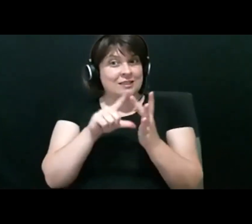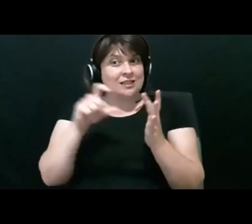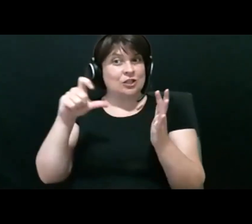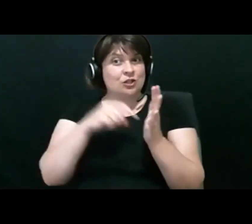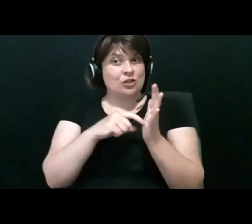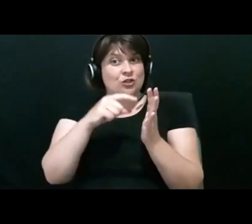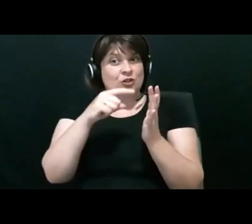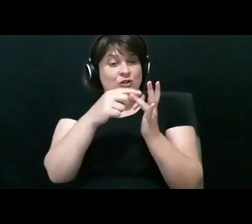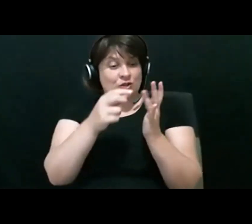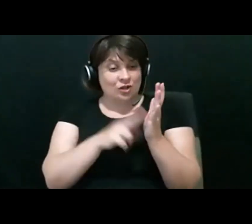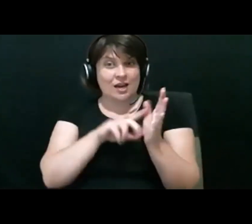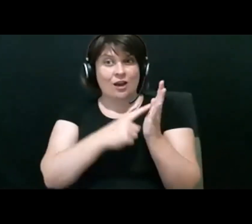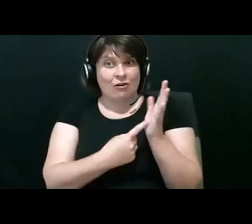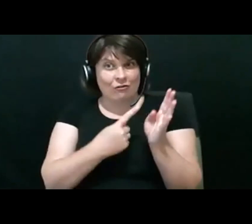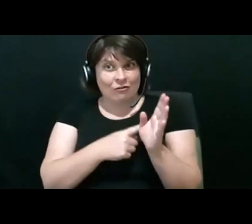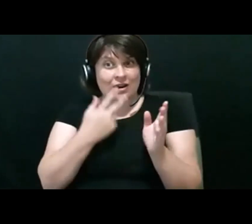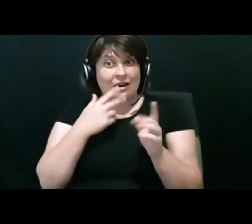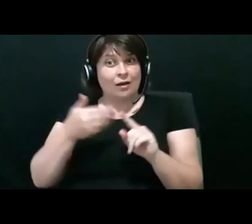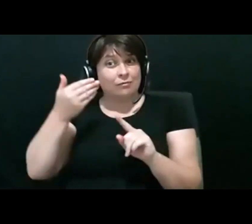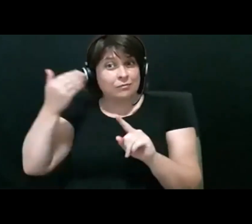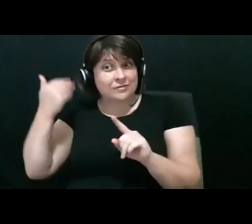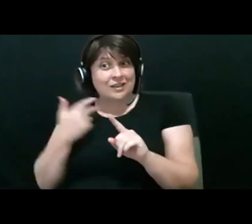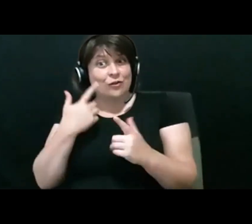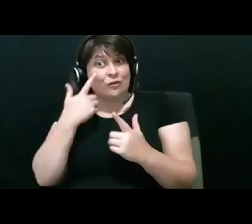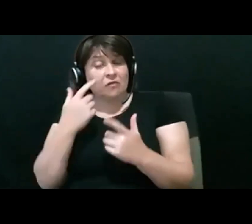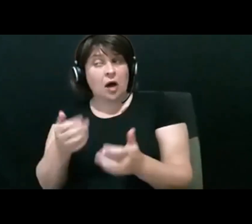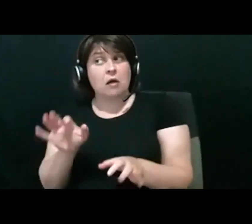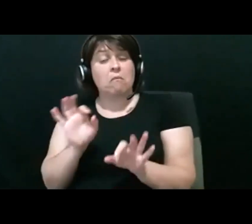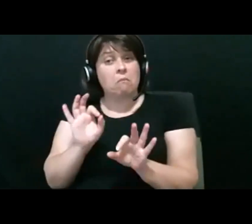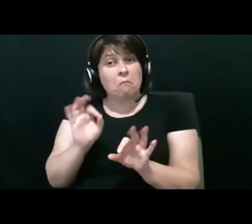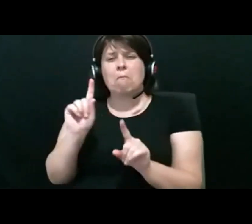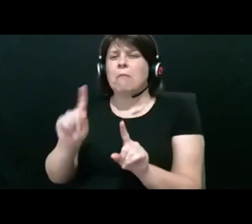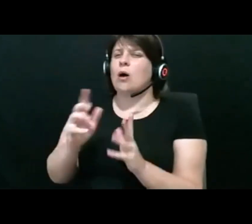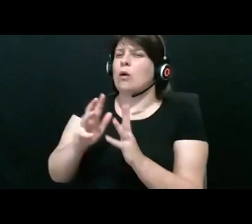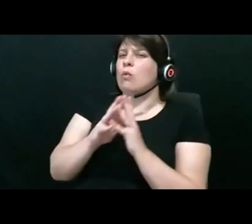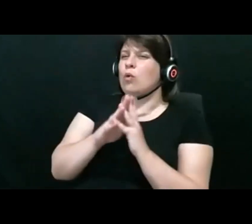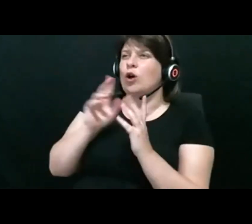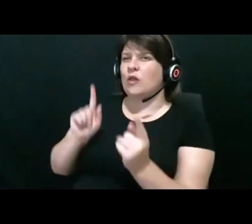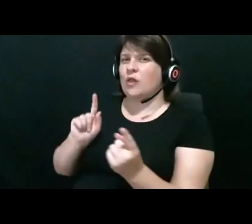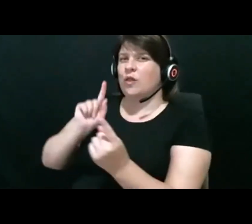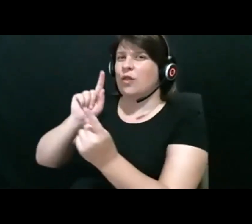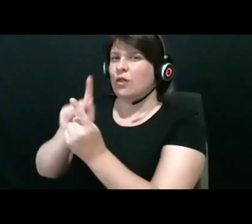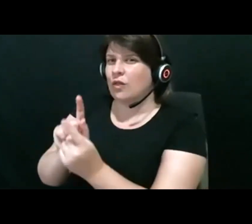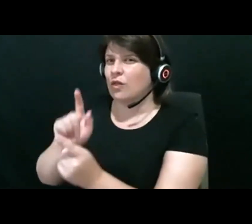if you find something, I would always try and consult someone with expertise in deafblindness